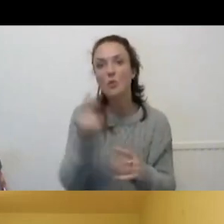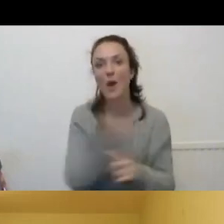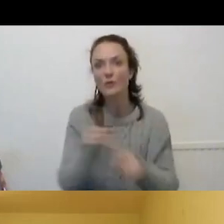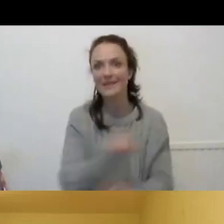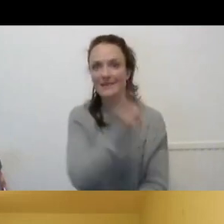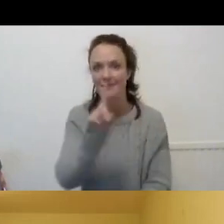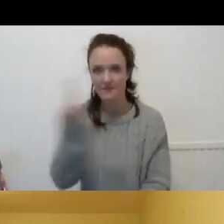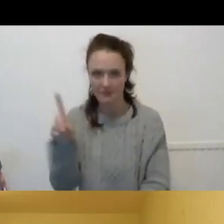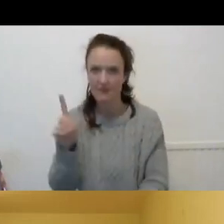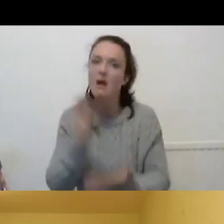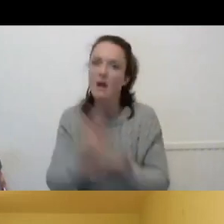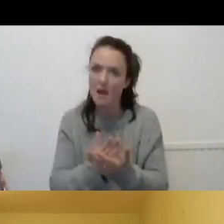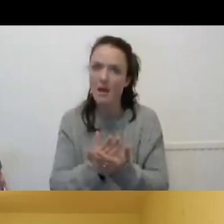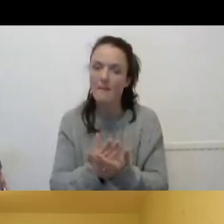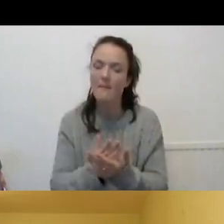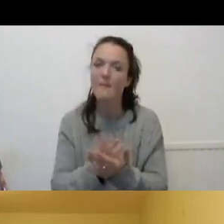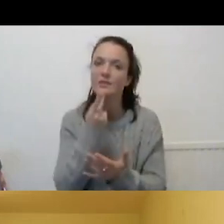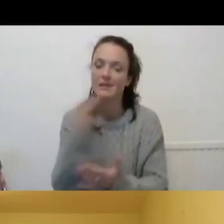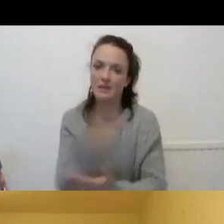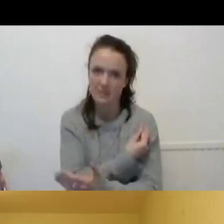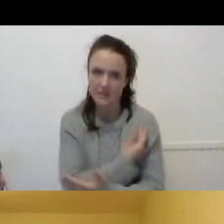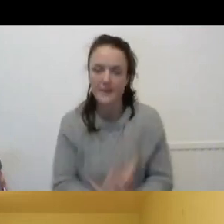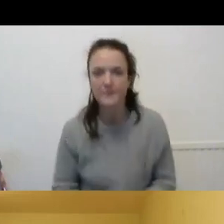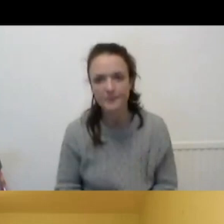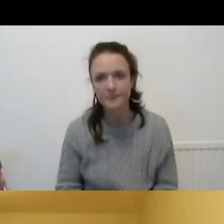There are also a lot of questions about mutations,